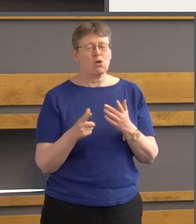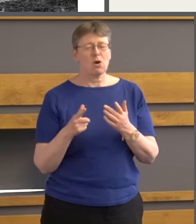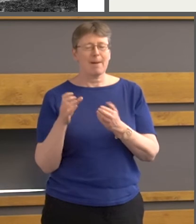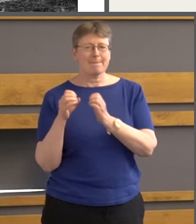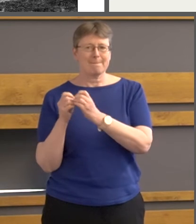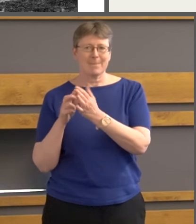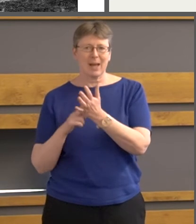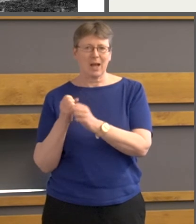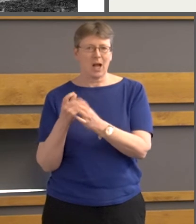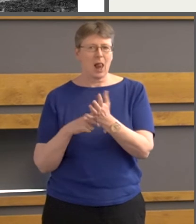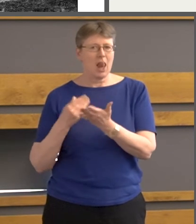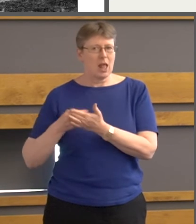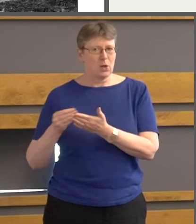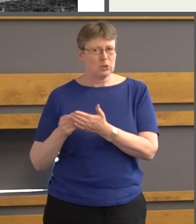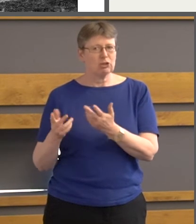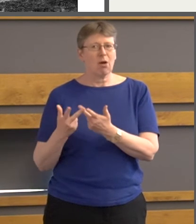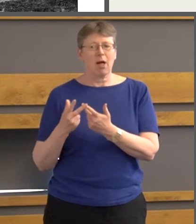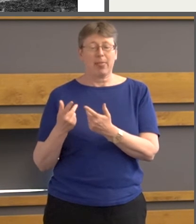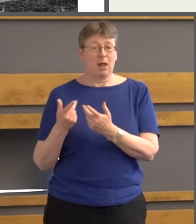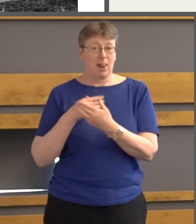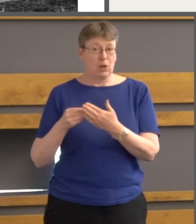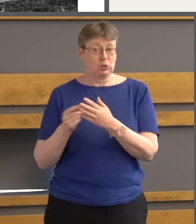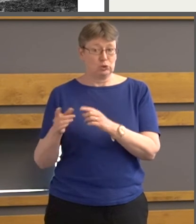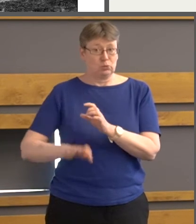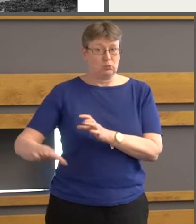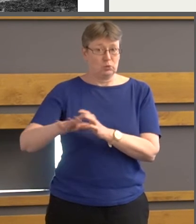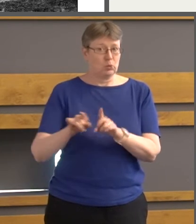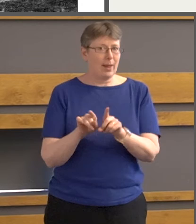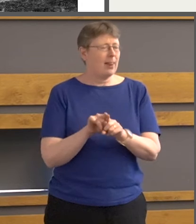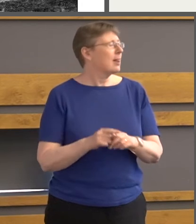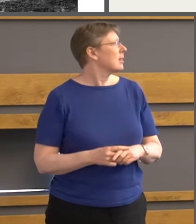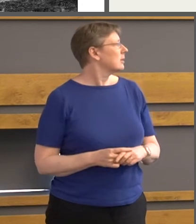I also, this is what took me,